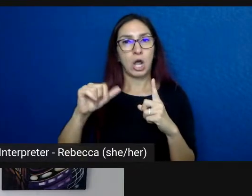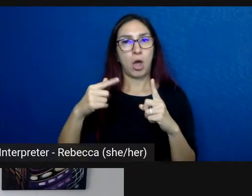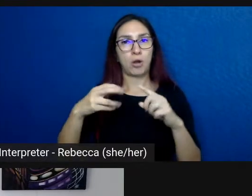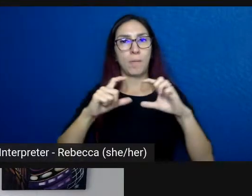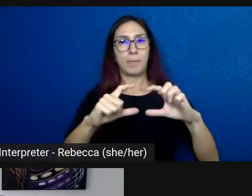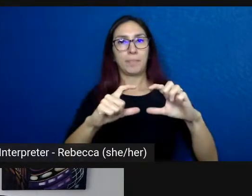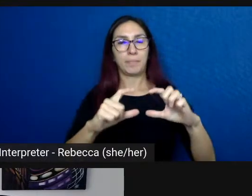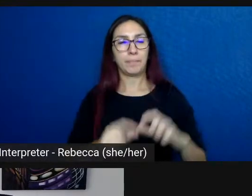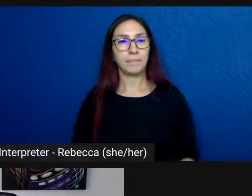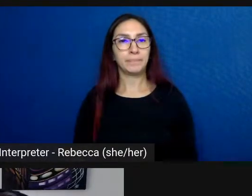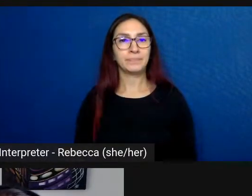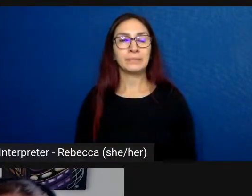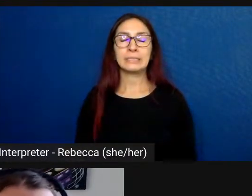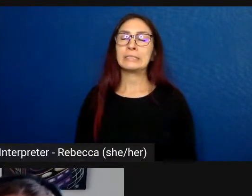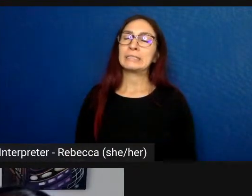you know of that create a good, functional Dialog